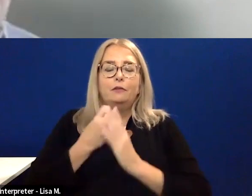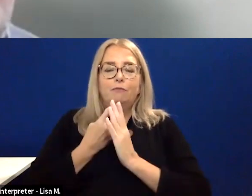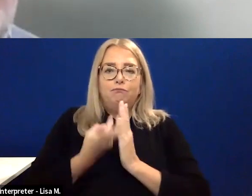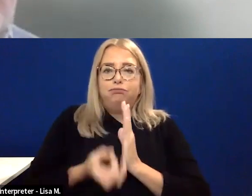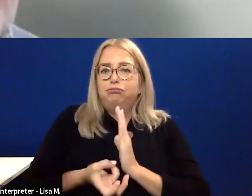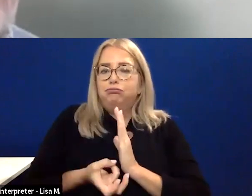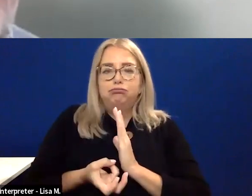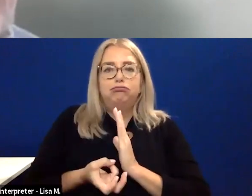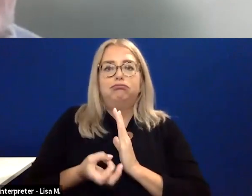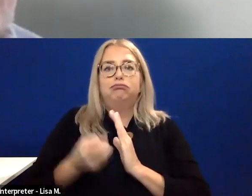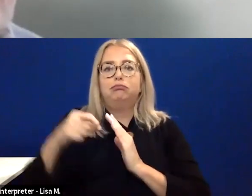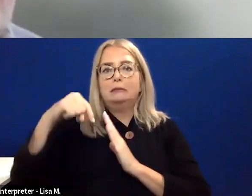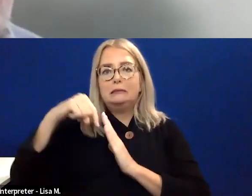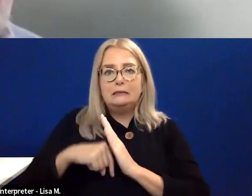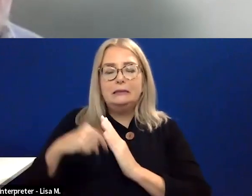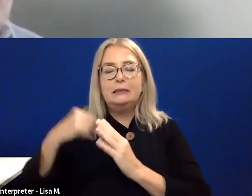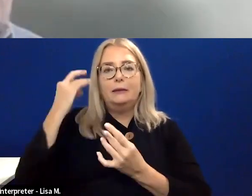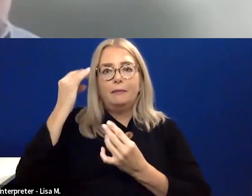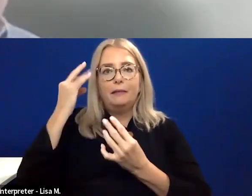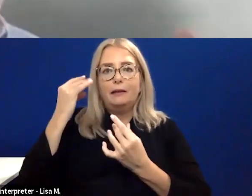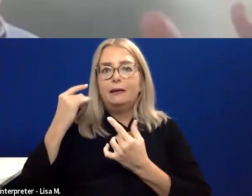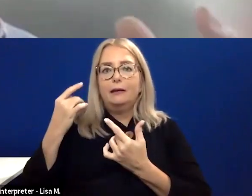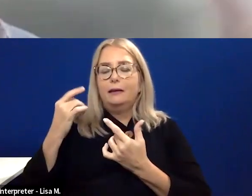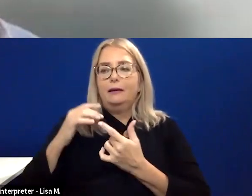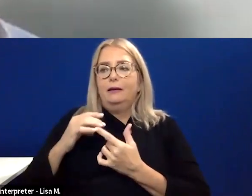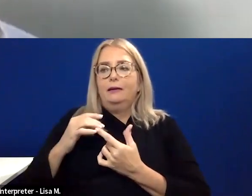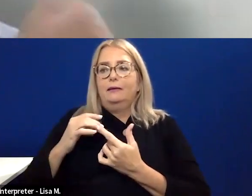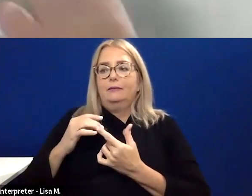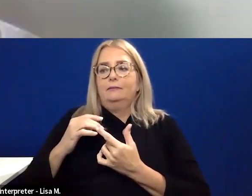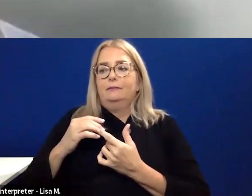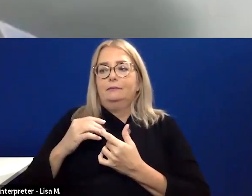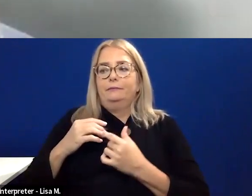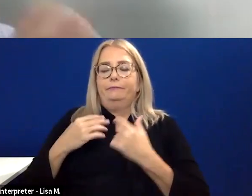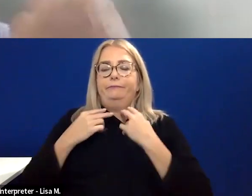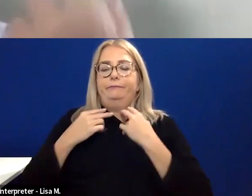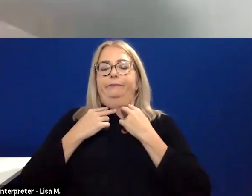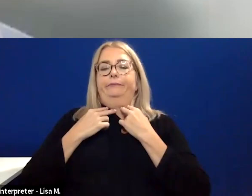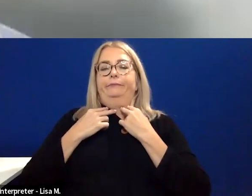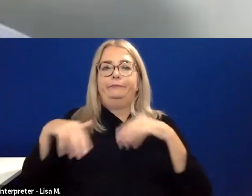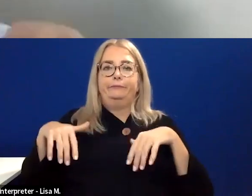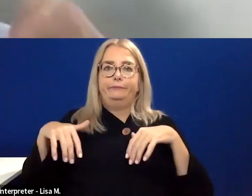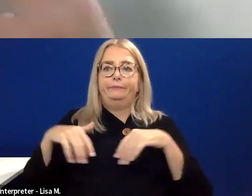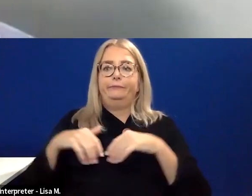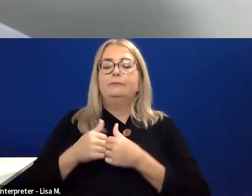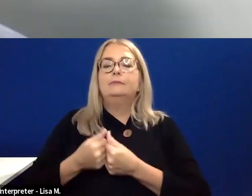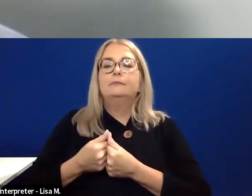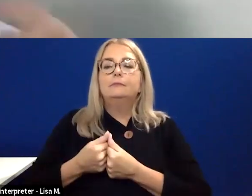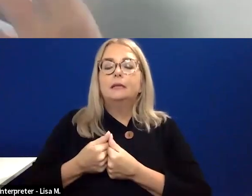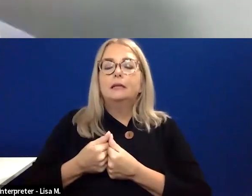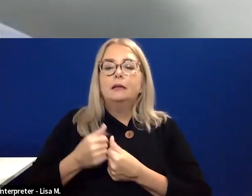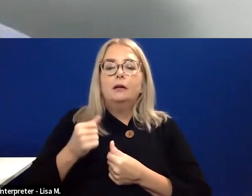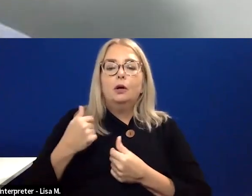do much else and so we're we have this tendency to want to use this automatic heuristic thinking